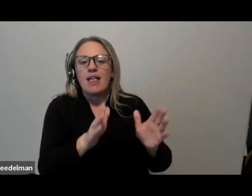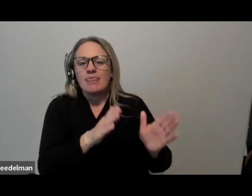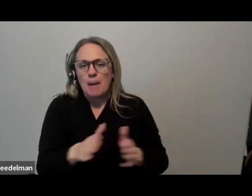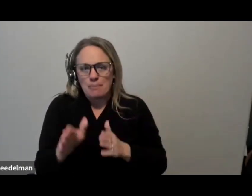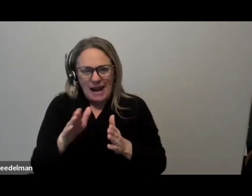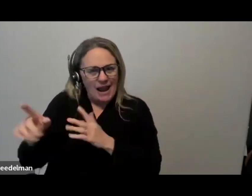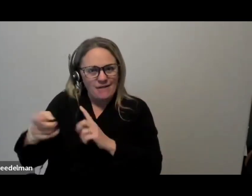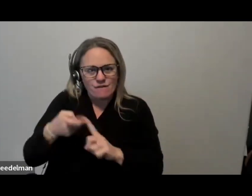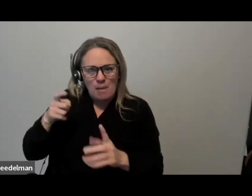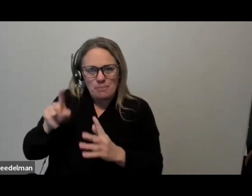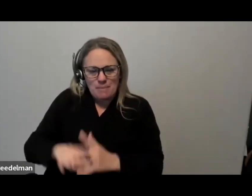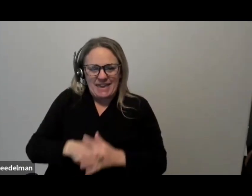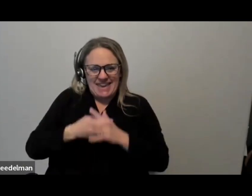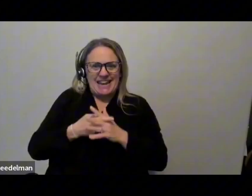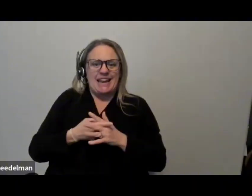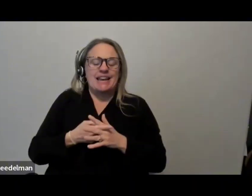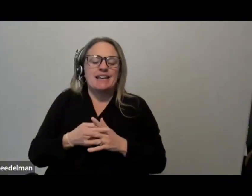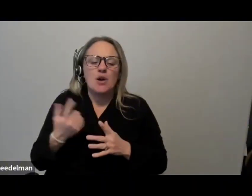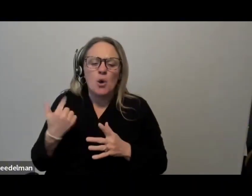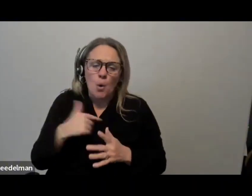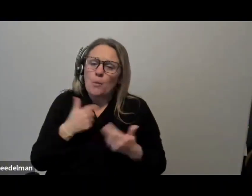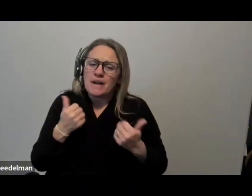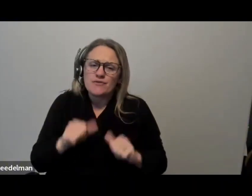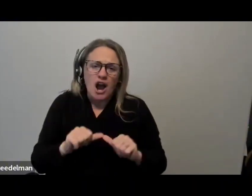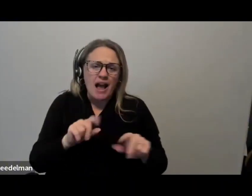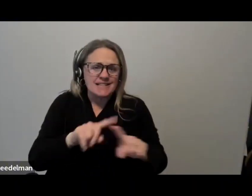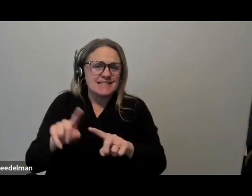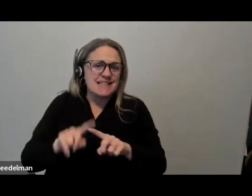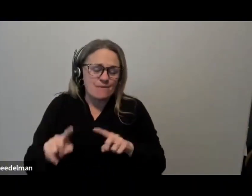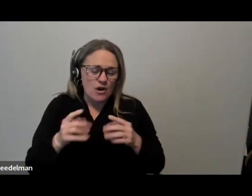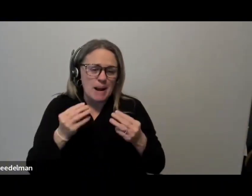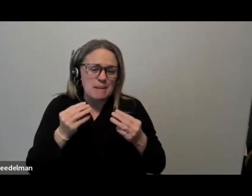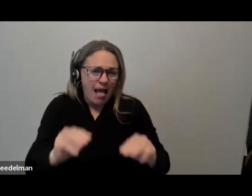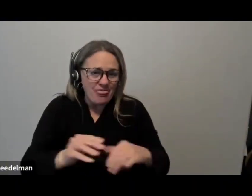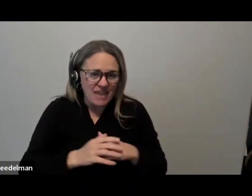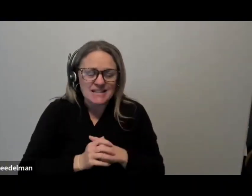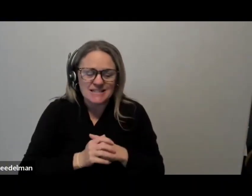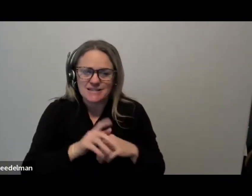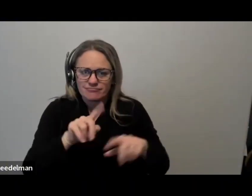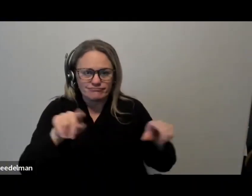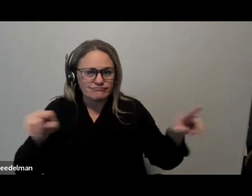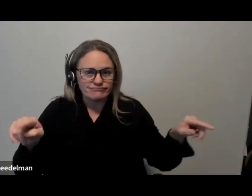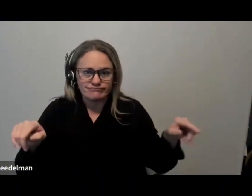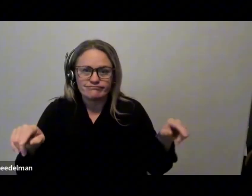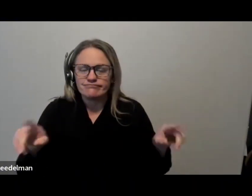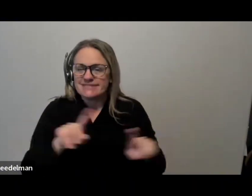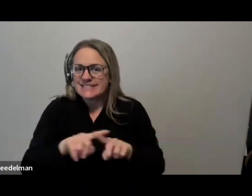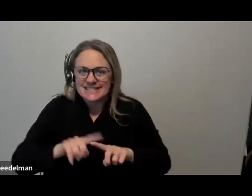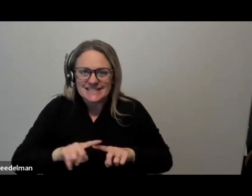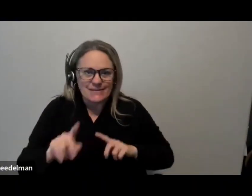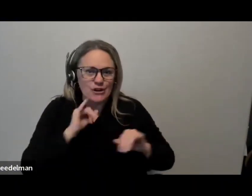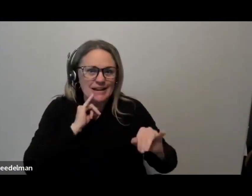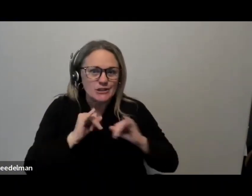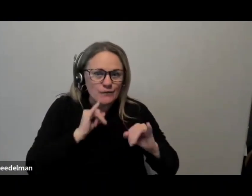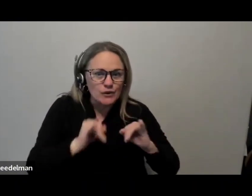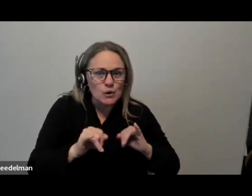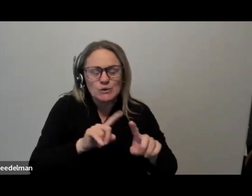of methods including usability tests in live environments, in-depth interviews when we're starting to think about some new concepts,